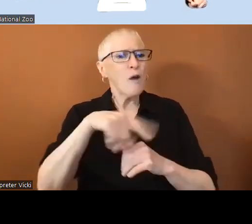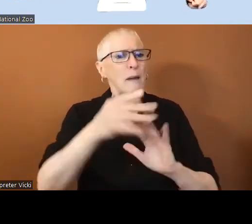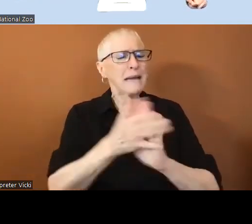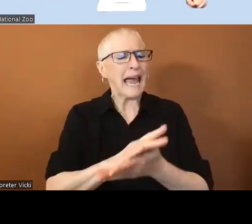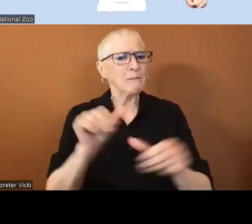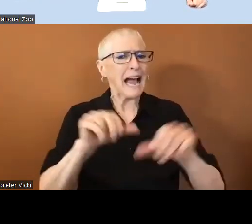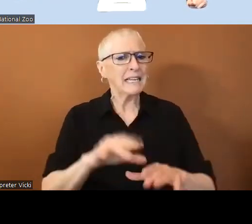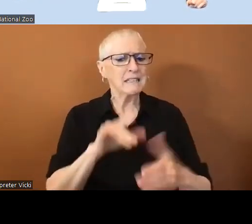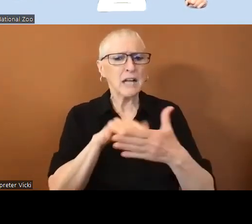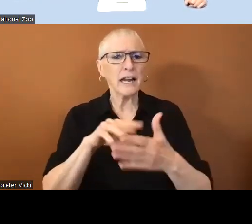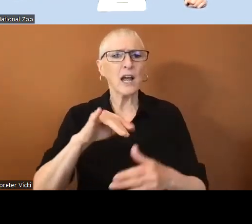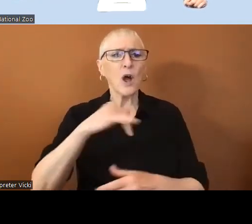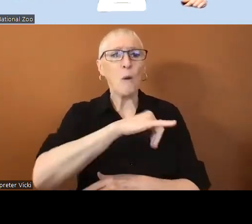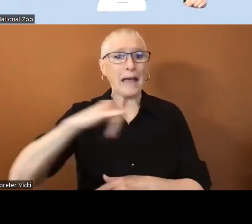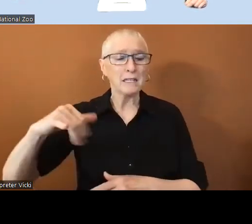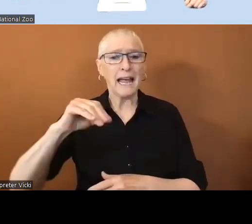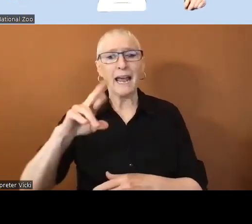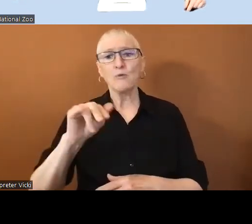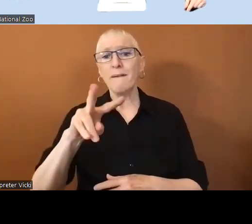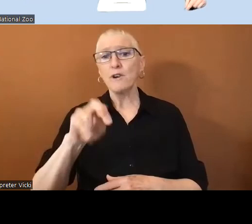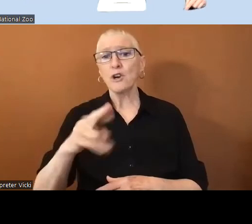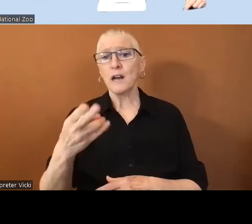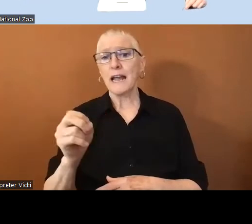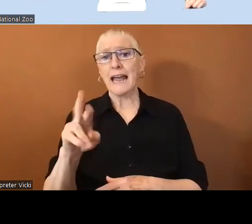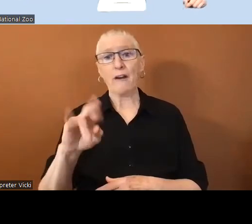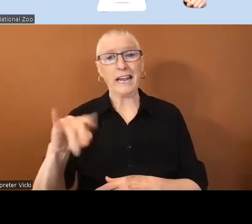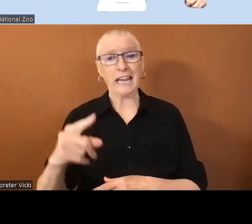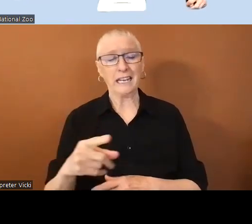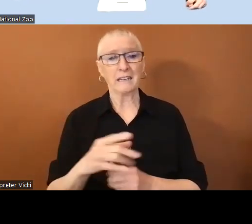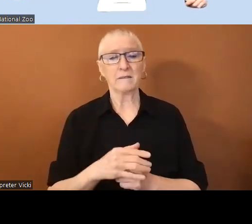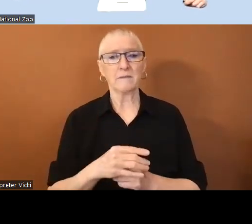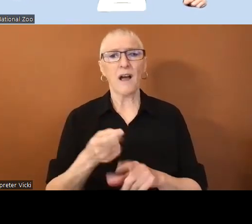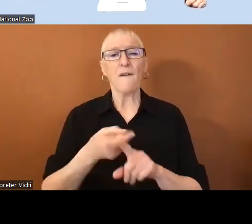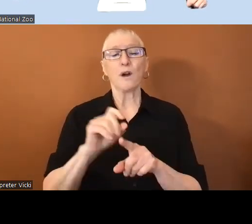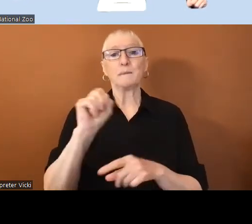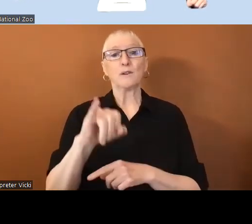whales and river herring. All the way from the Smithsonian's Environmental Research